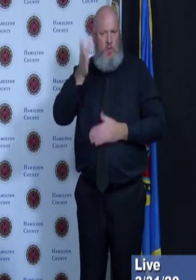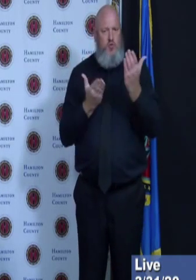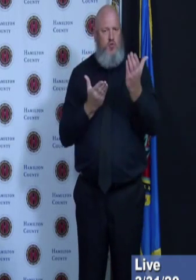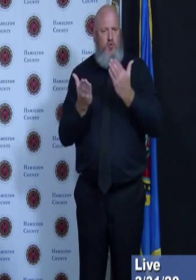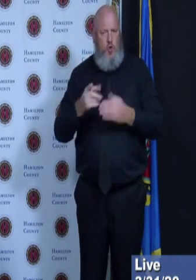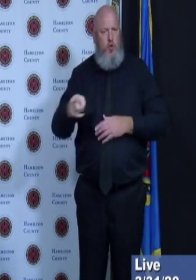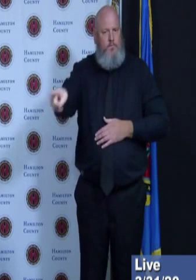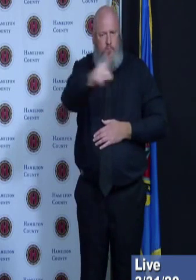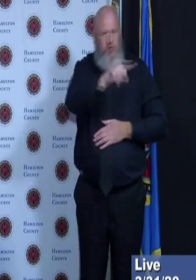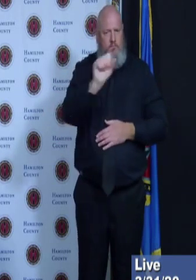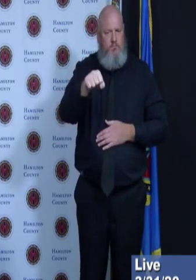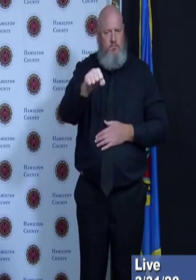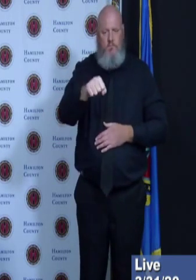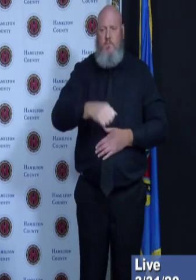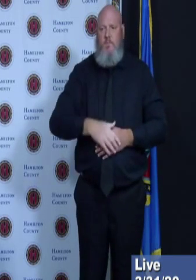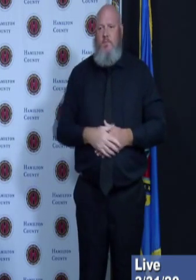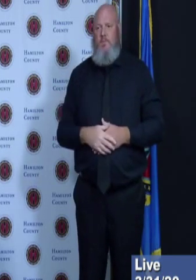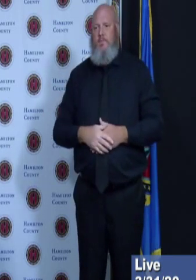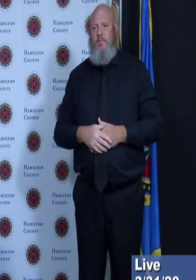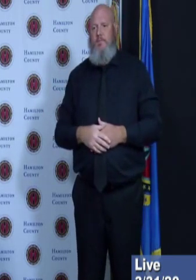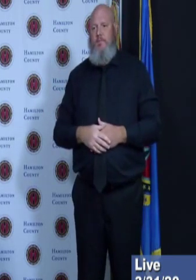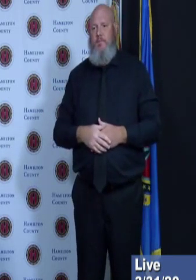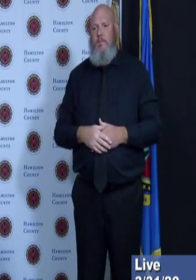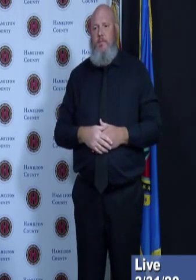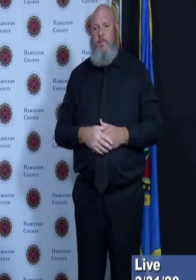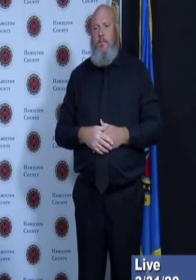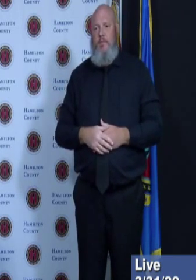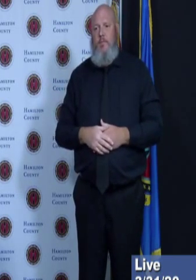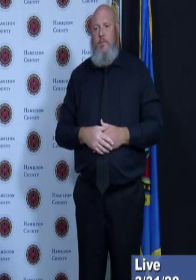for the safety of the public and the safety of those of us that work in the